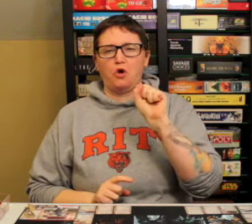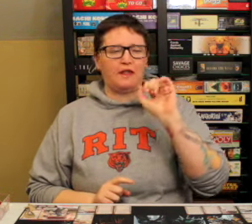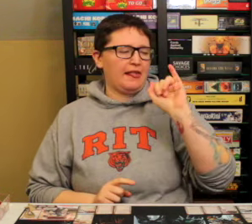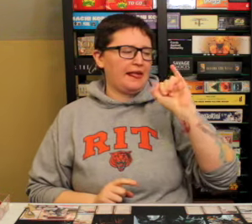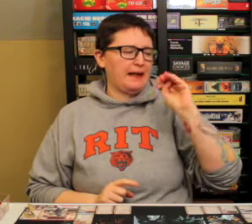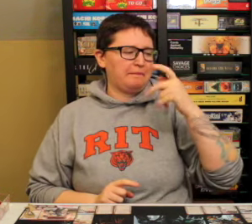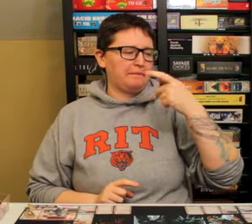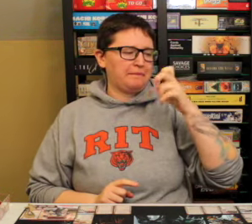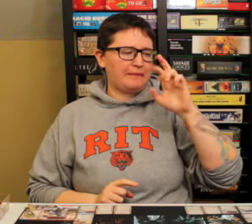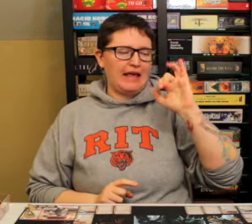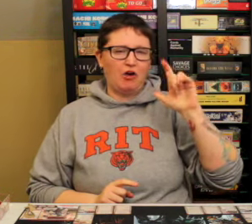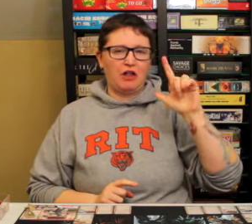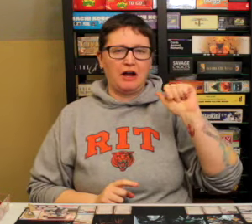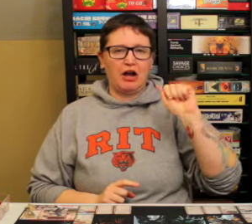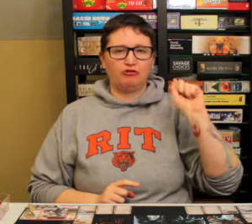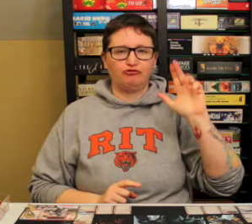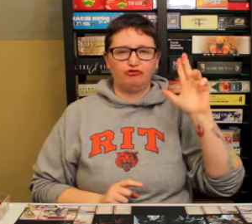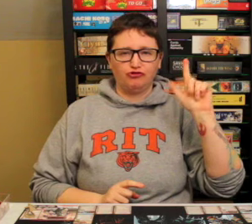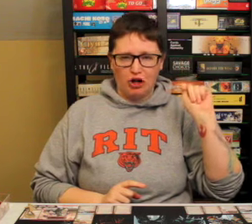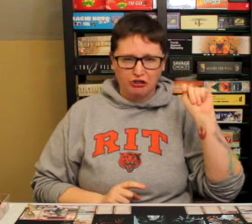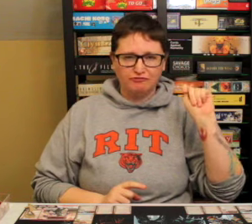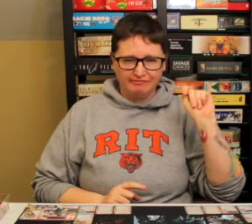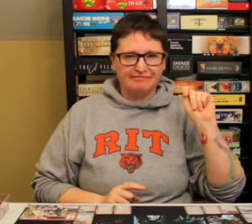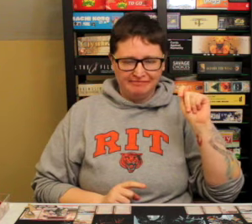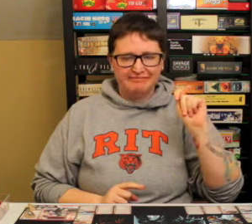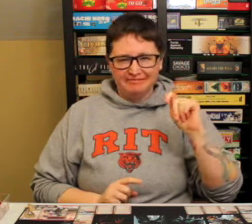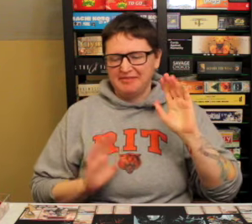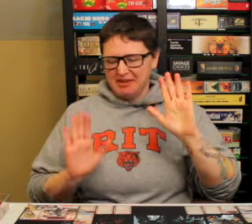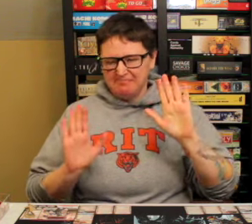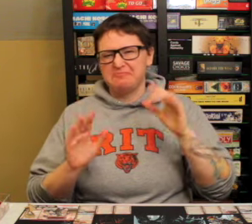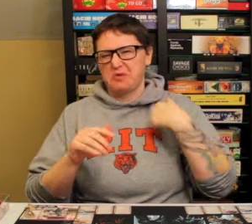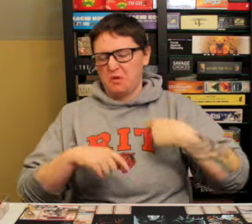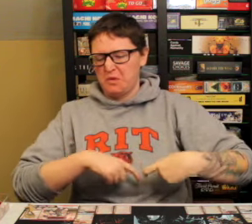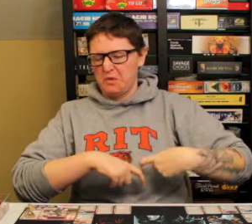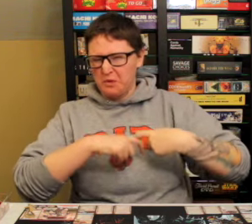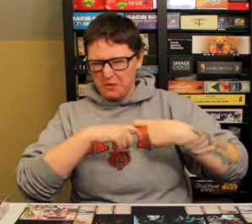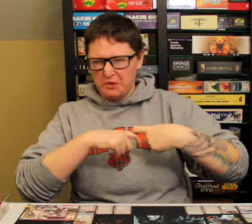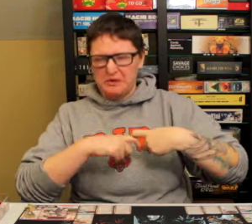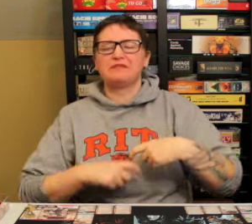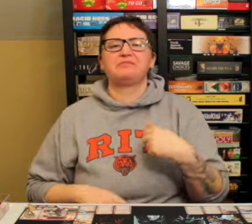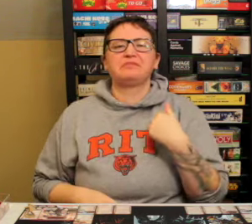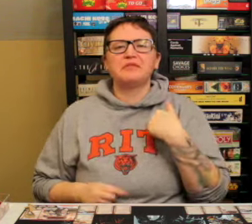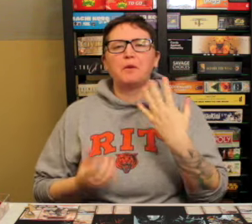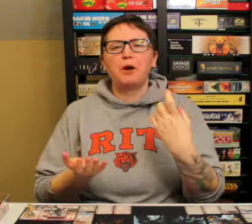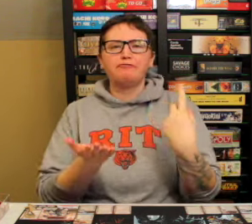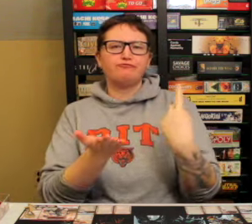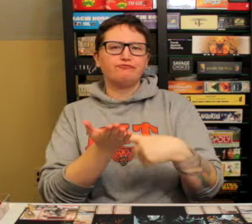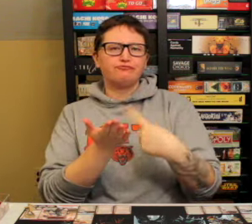I'm playing Star Wars Imperial assault. So I'll put that on pause.